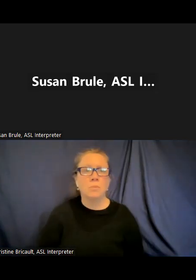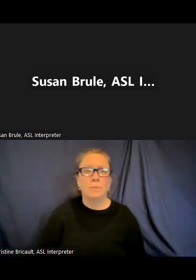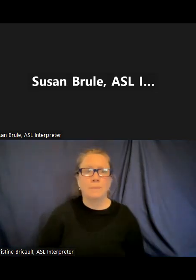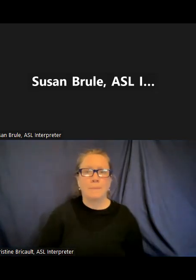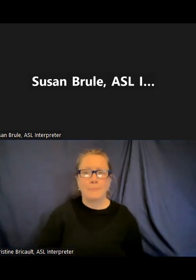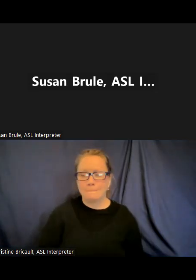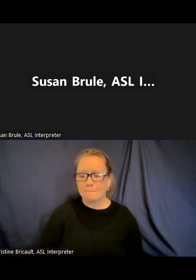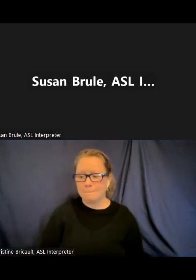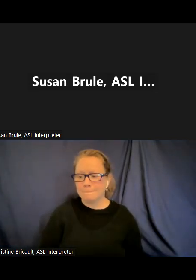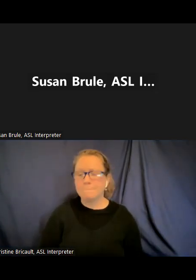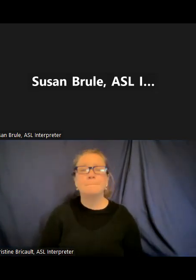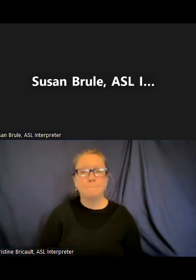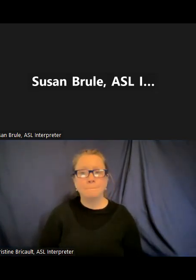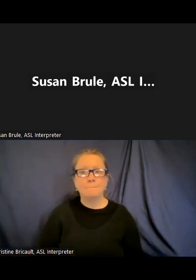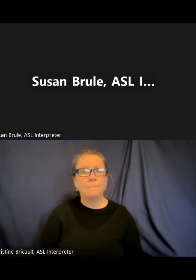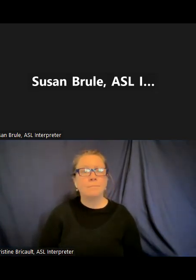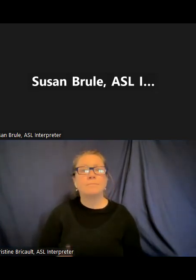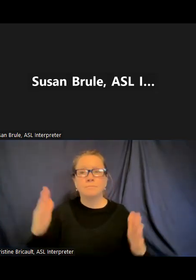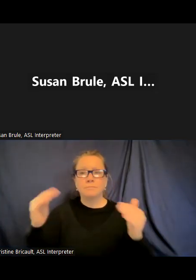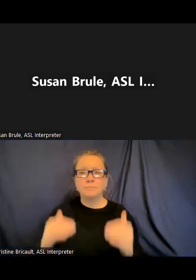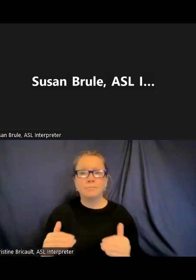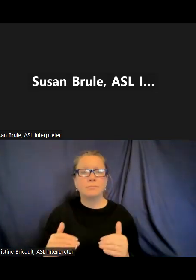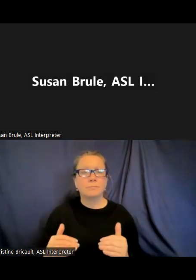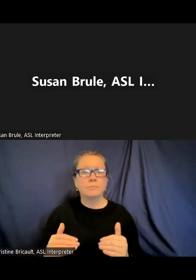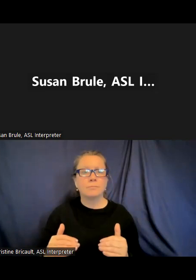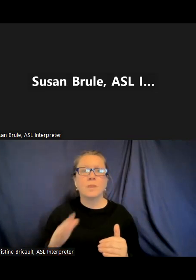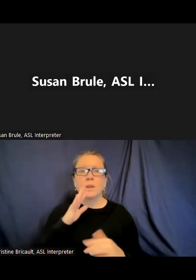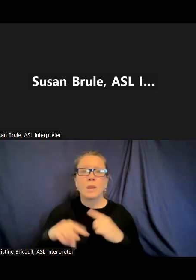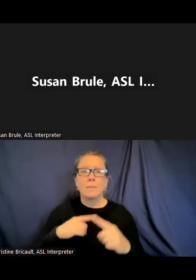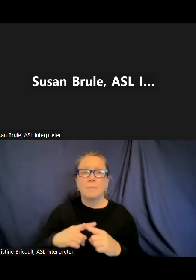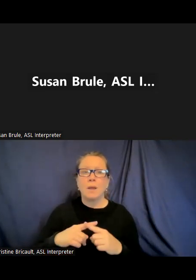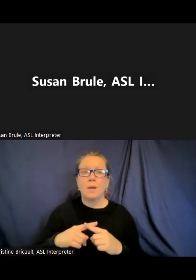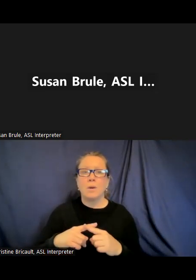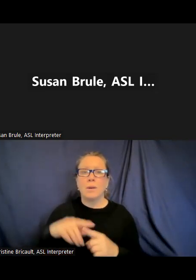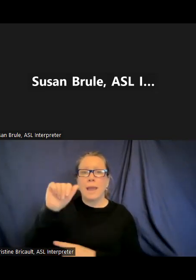I want to take some time to talk about our municipal ADA Improvement Grant program.